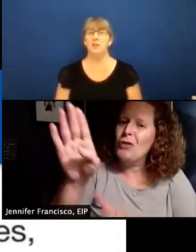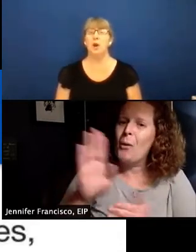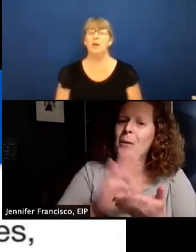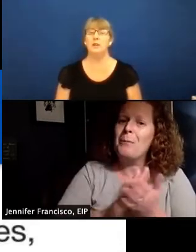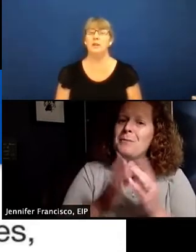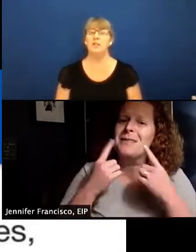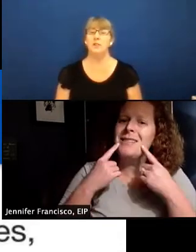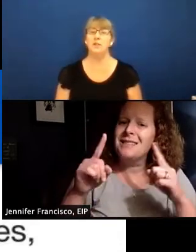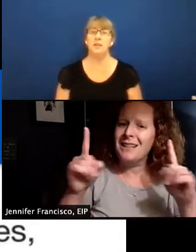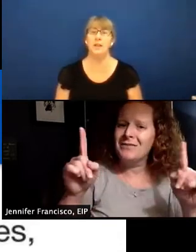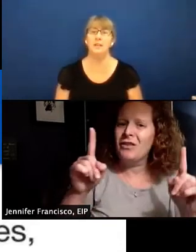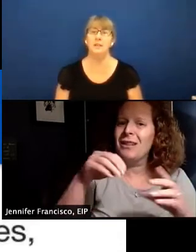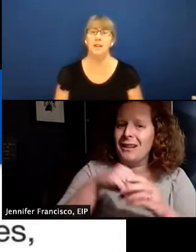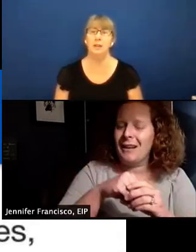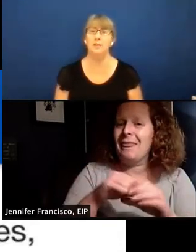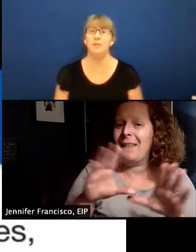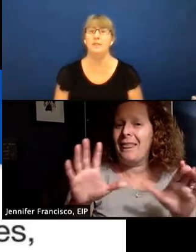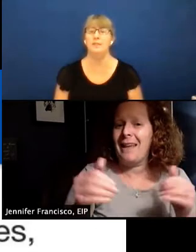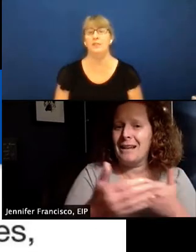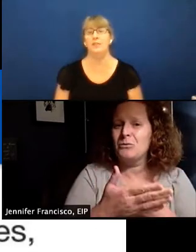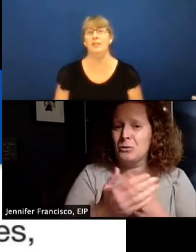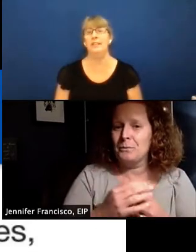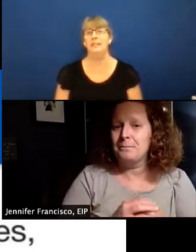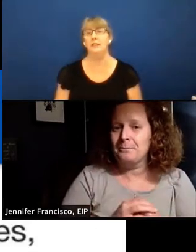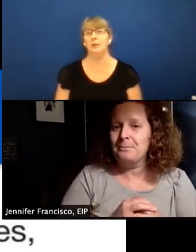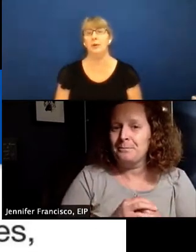hard of hearing students can develop successfully and grow.